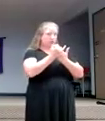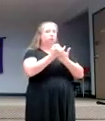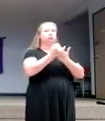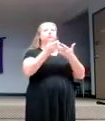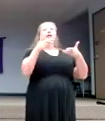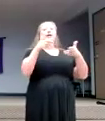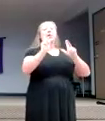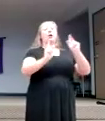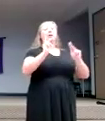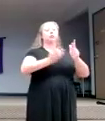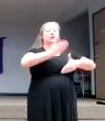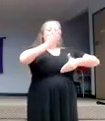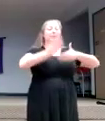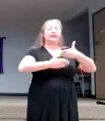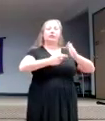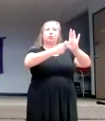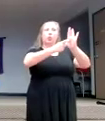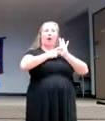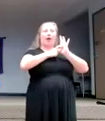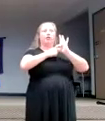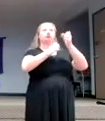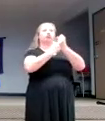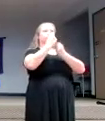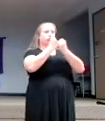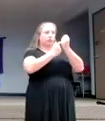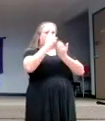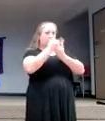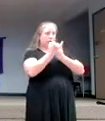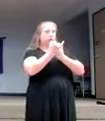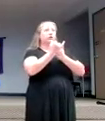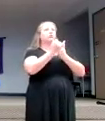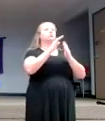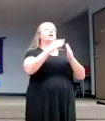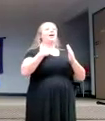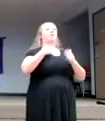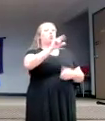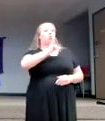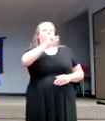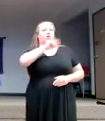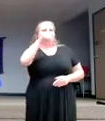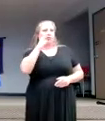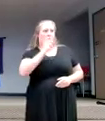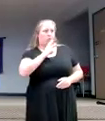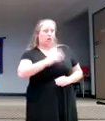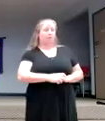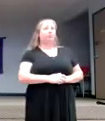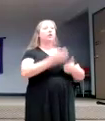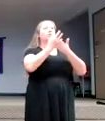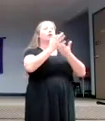recipients to complete these crucial infrastructure projects and addresses all the water quality needs. The funding's gonna cover the cost of